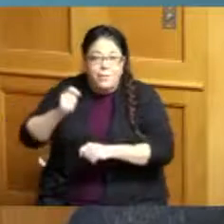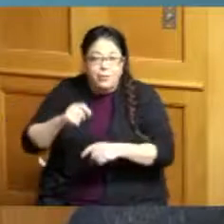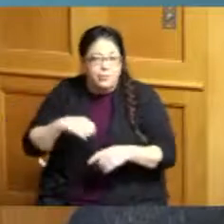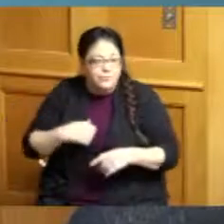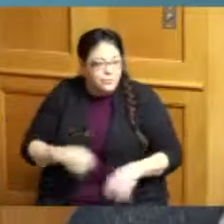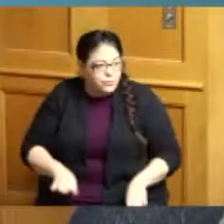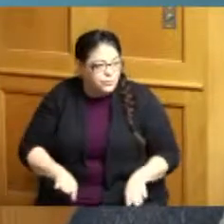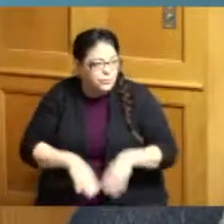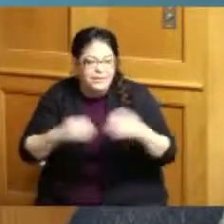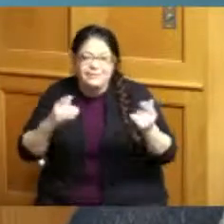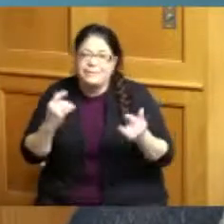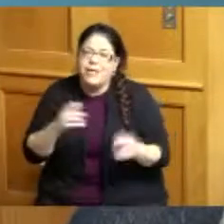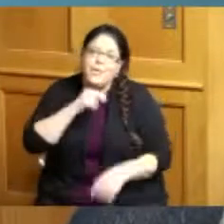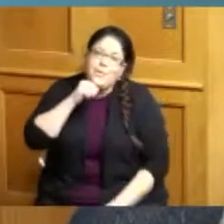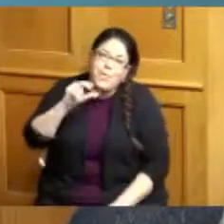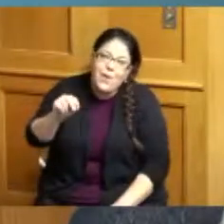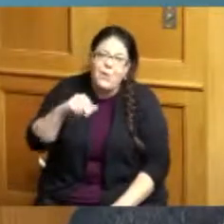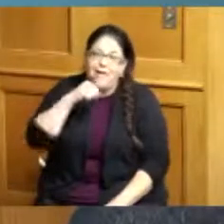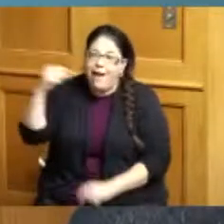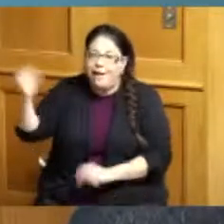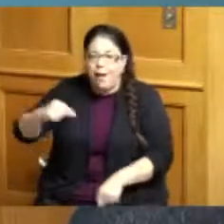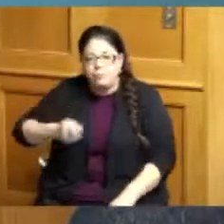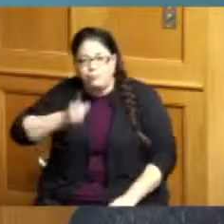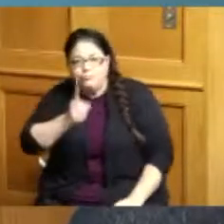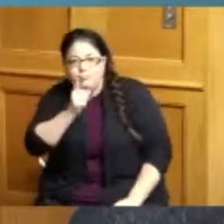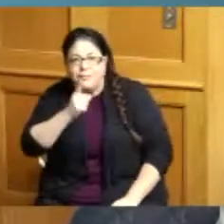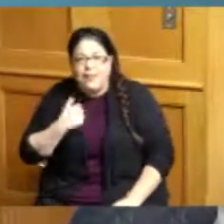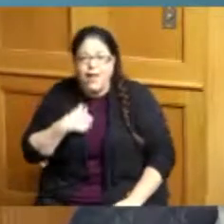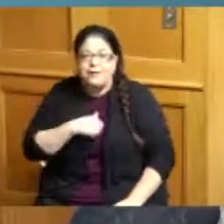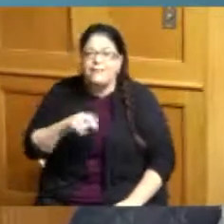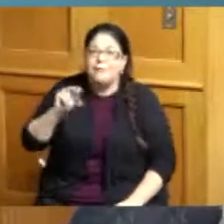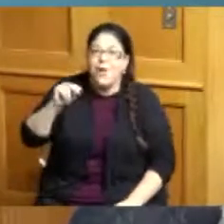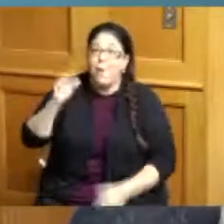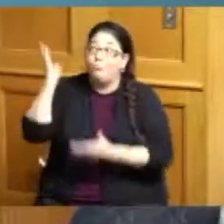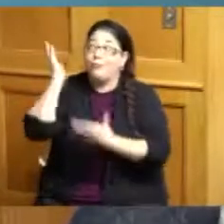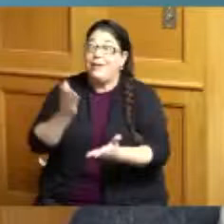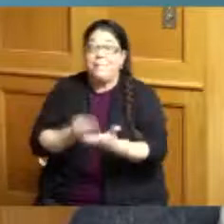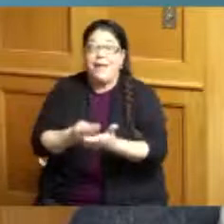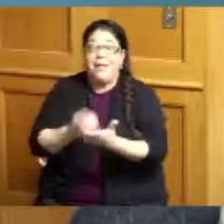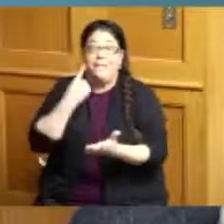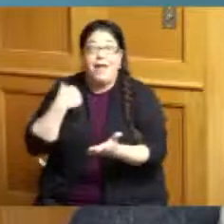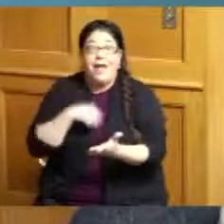covered down to be upset about anything but come down and talk about bringing some money and this